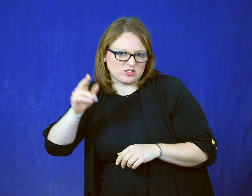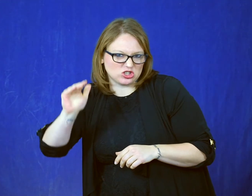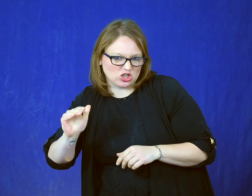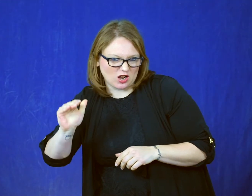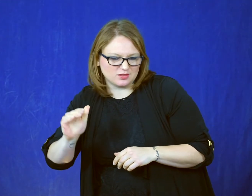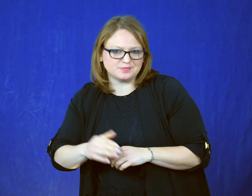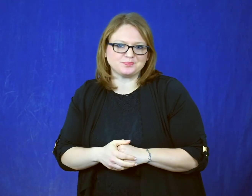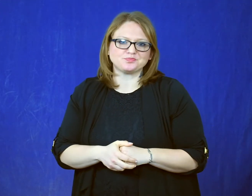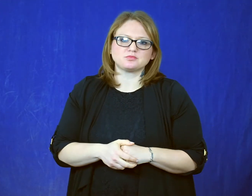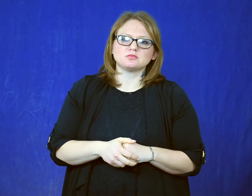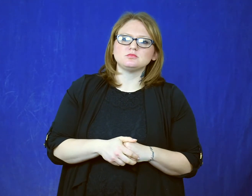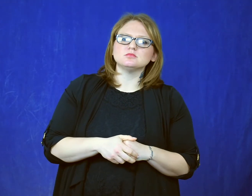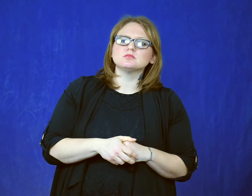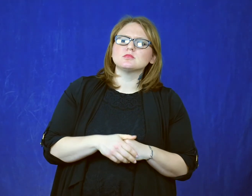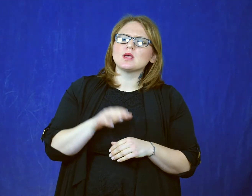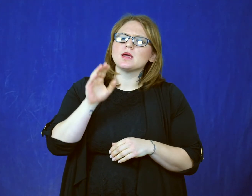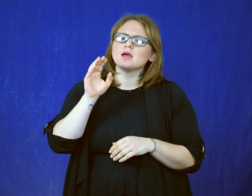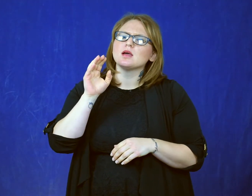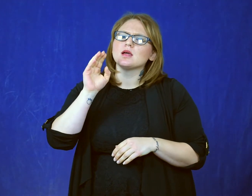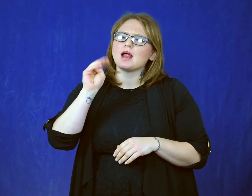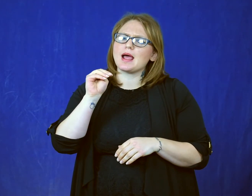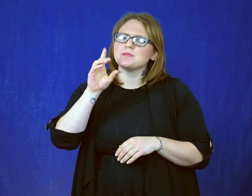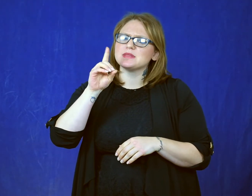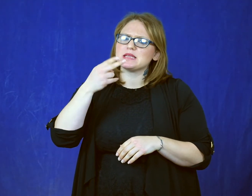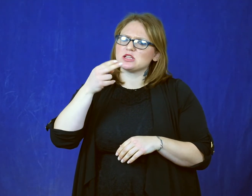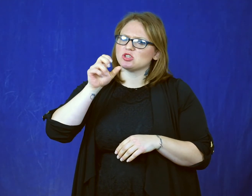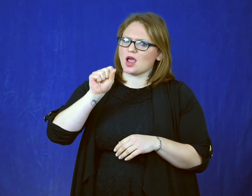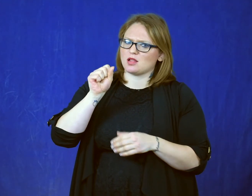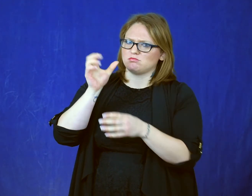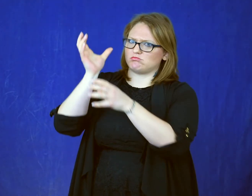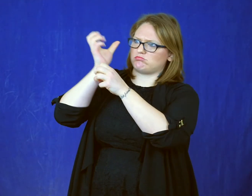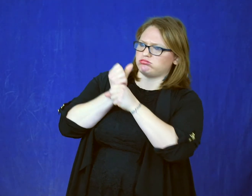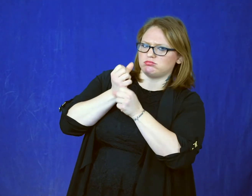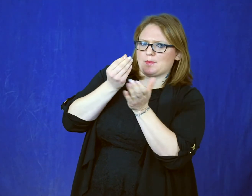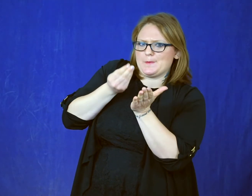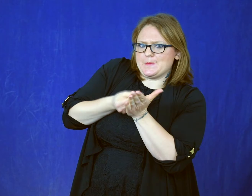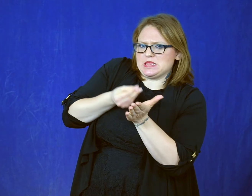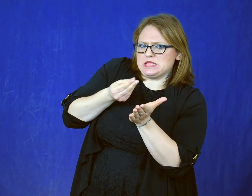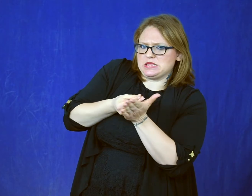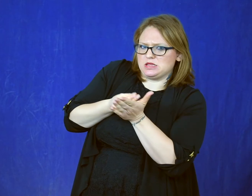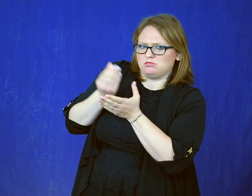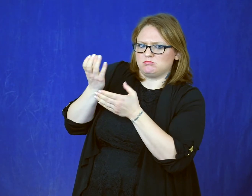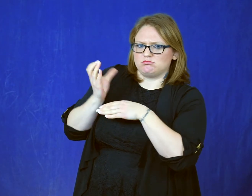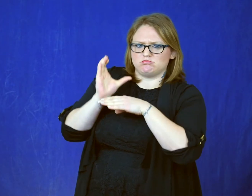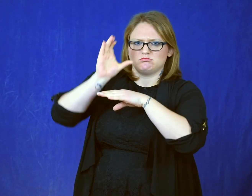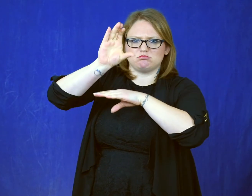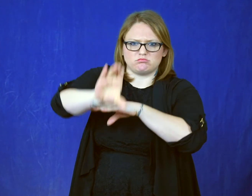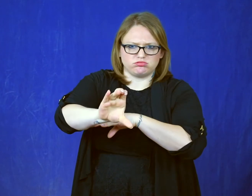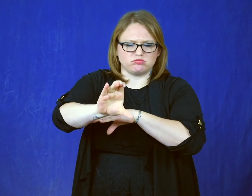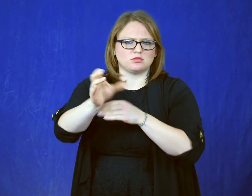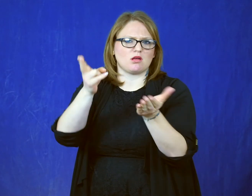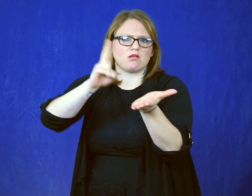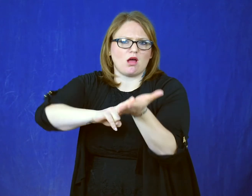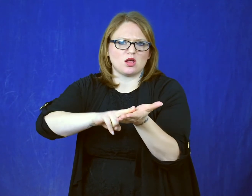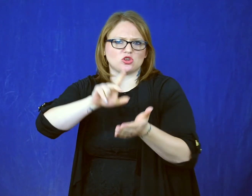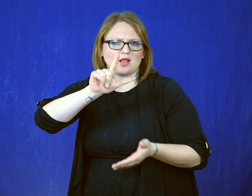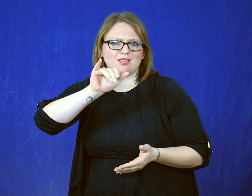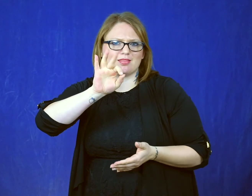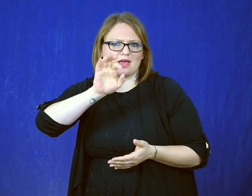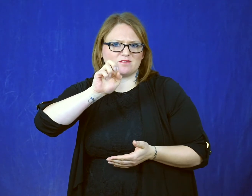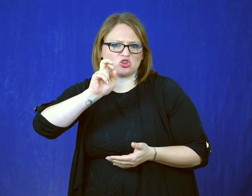The Minnesota Department of Human Services received funding for the program beginning July 1, 2007 and